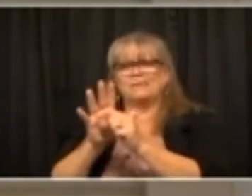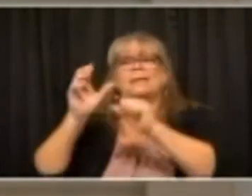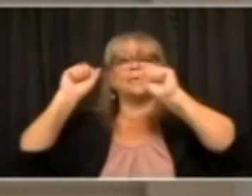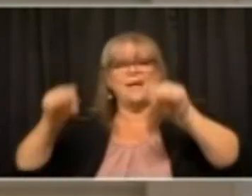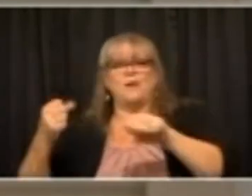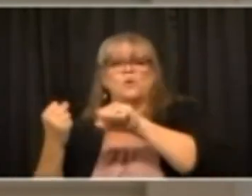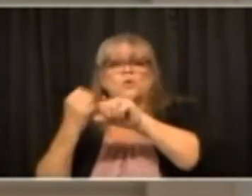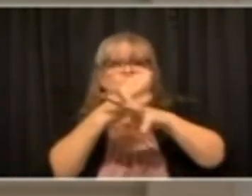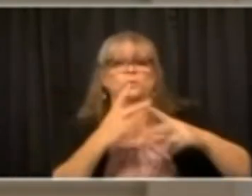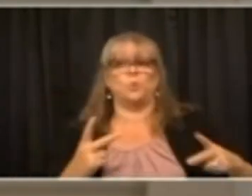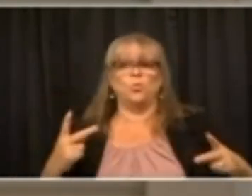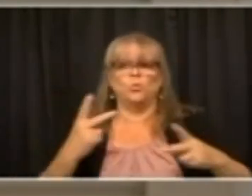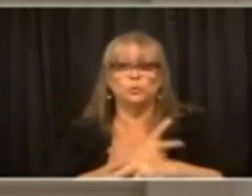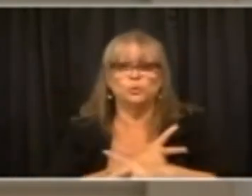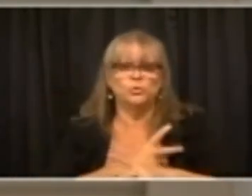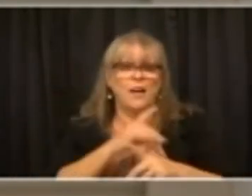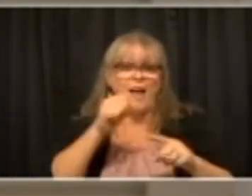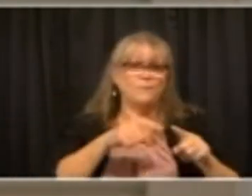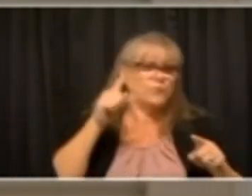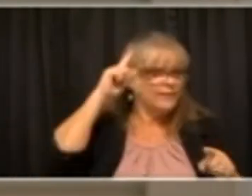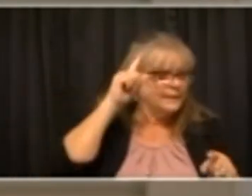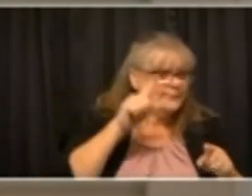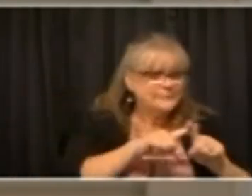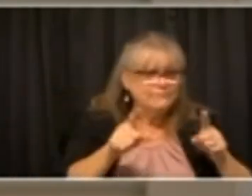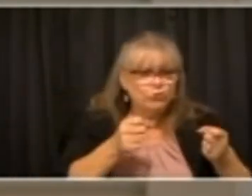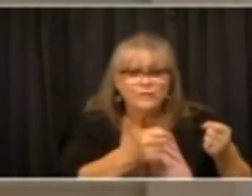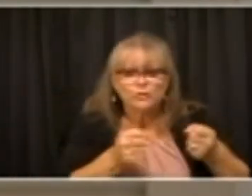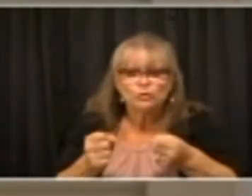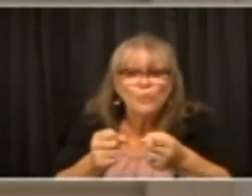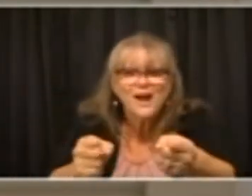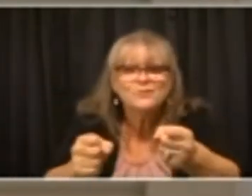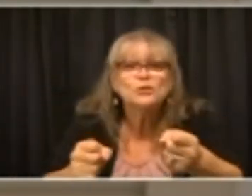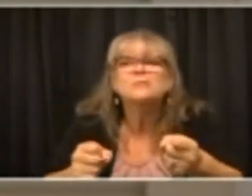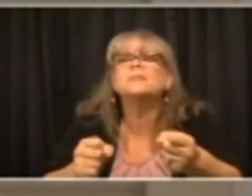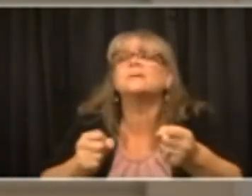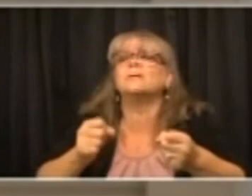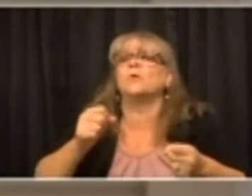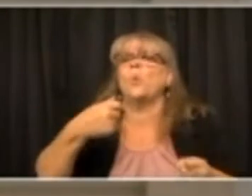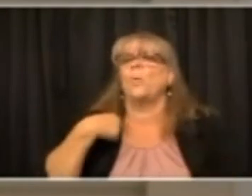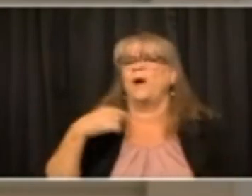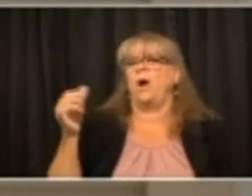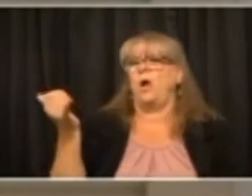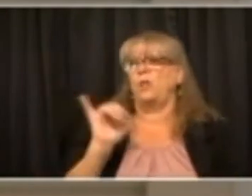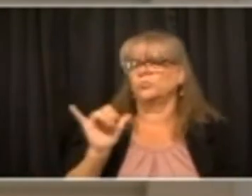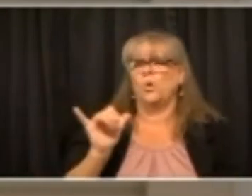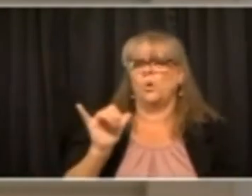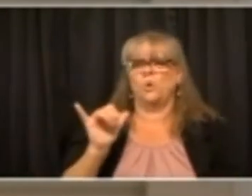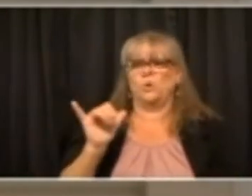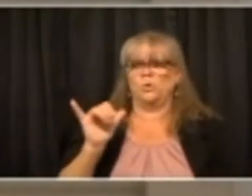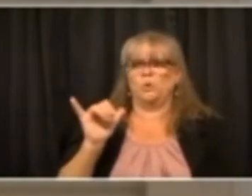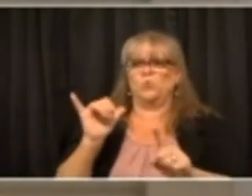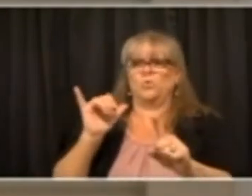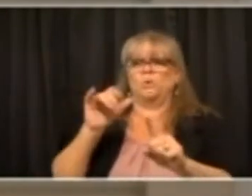for long duration fires we changed how we managed fire camps and it was described to you by dan gibbs some of the things that he uh he